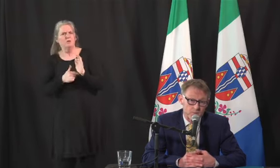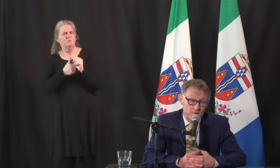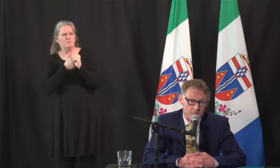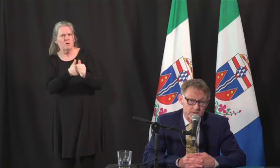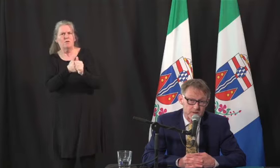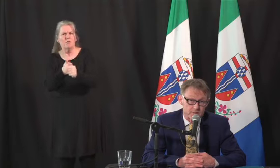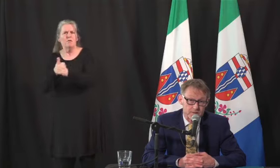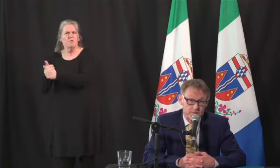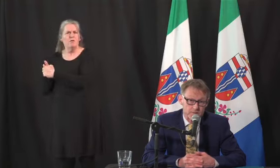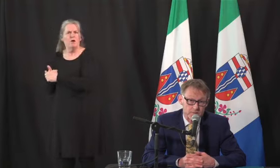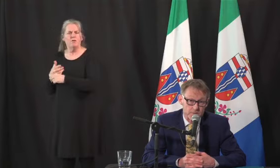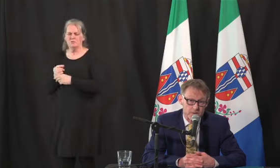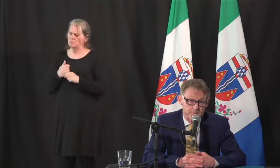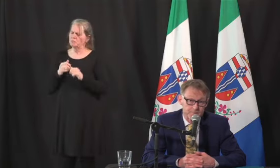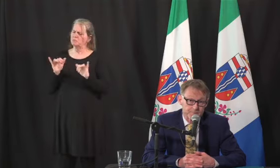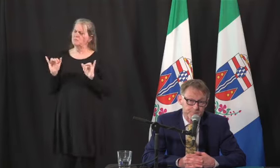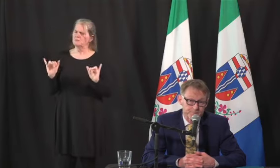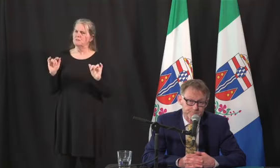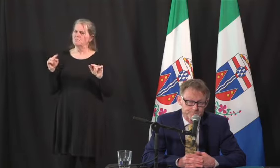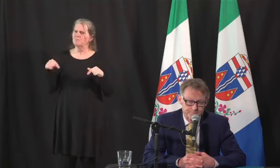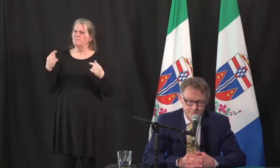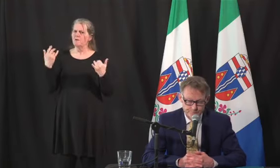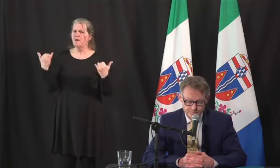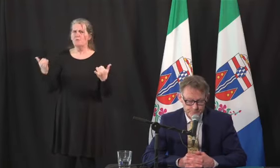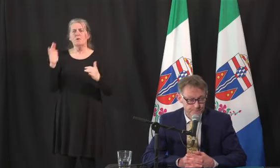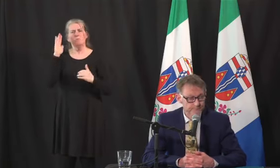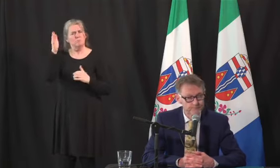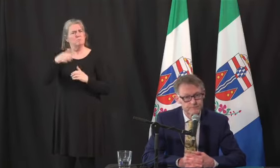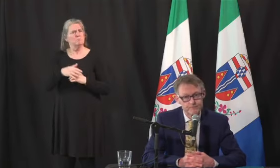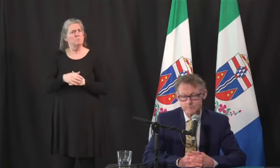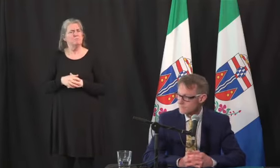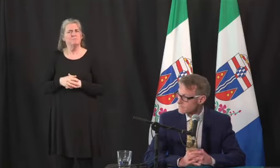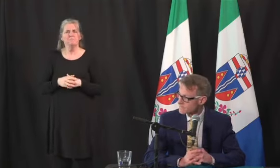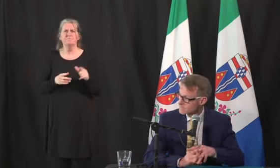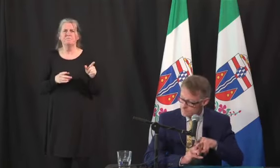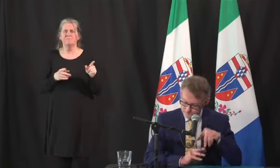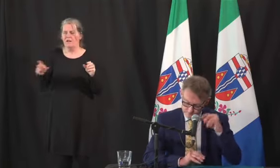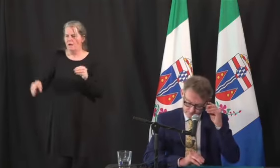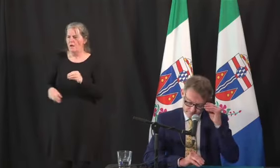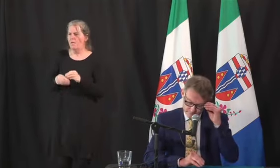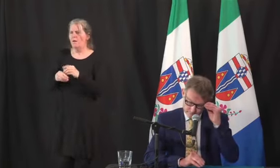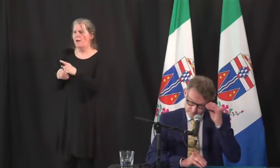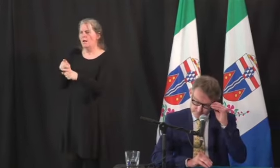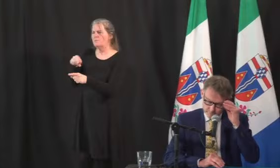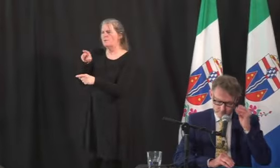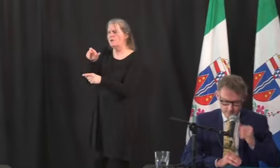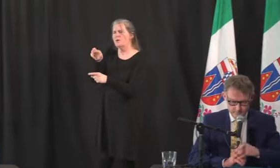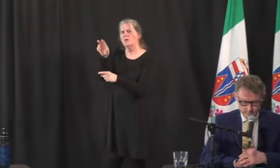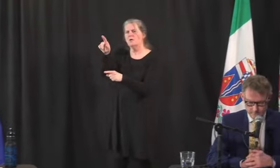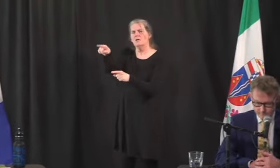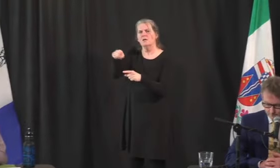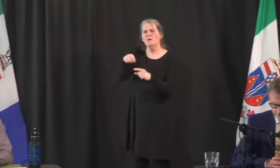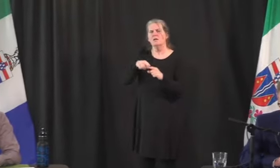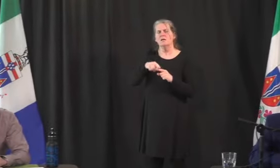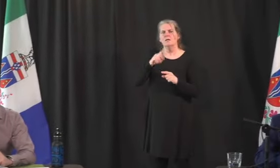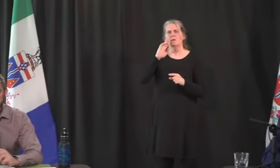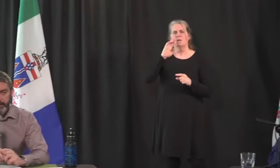WAY. WE DO HAVE THE CIVIL